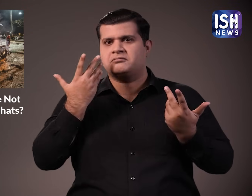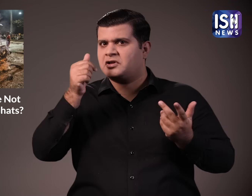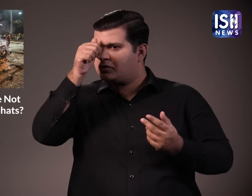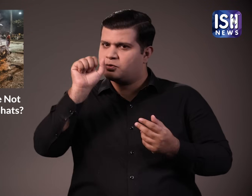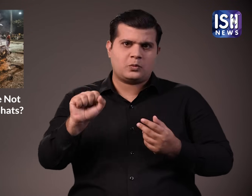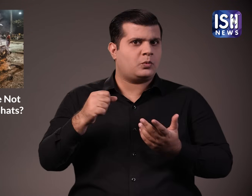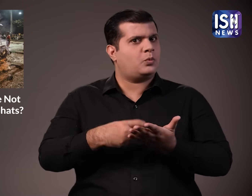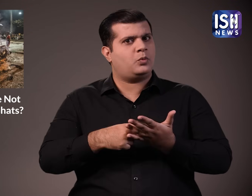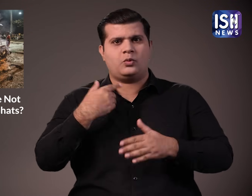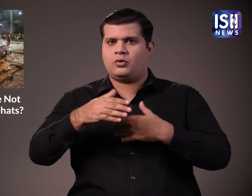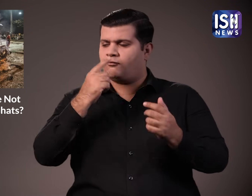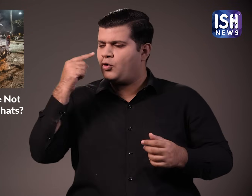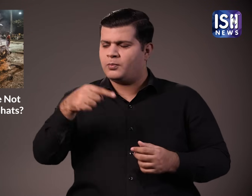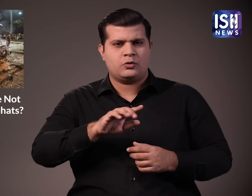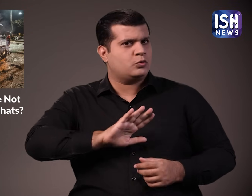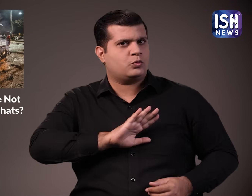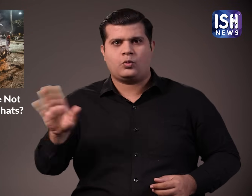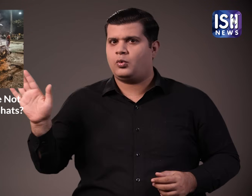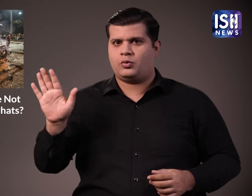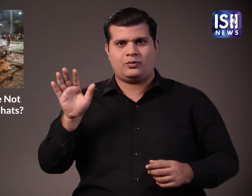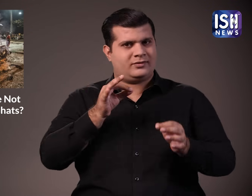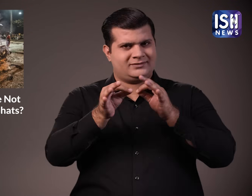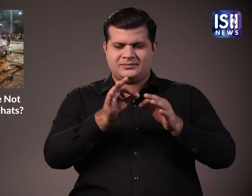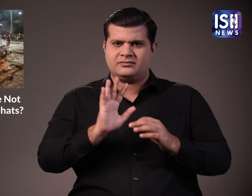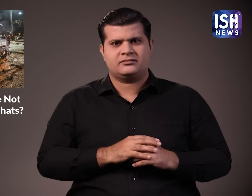We are just told that Hindu women are forbidden from entering the crematoriums.